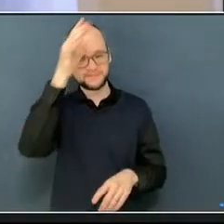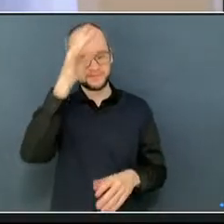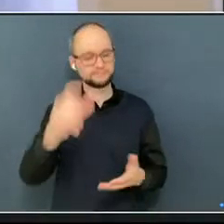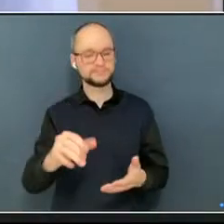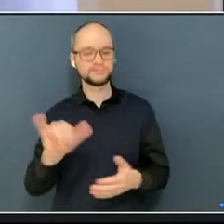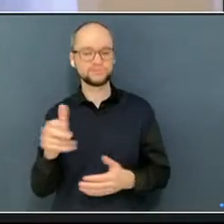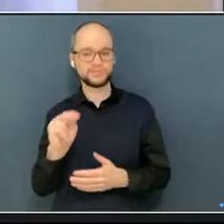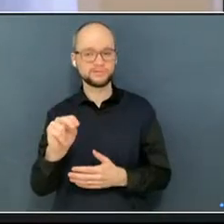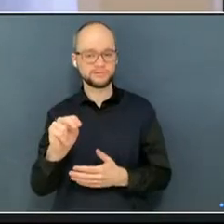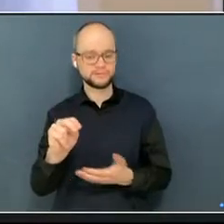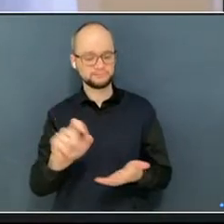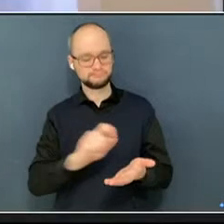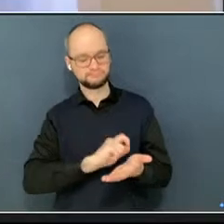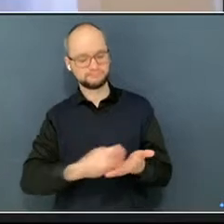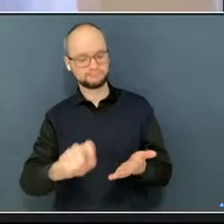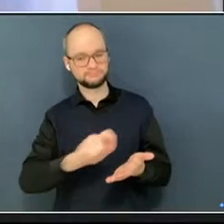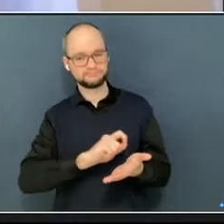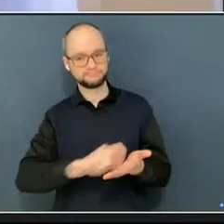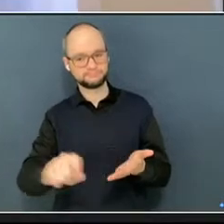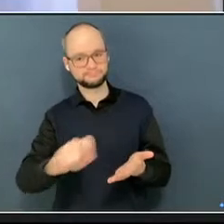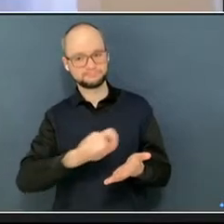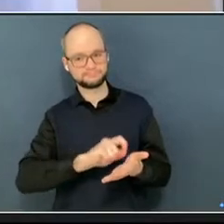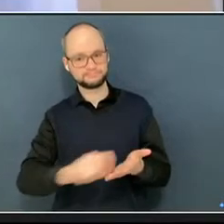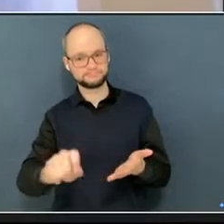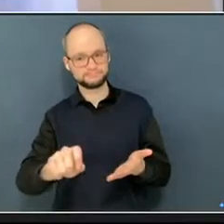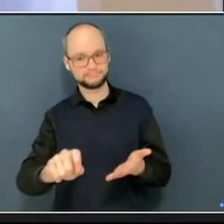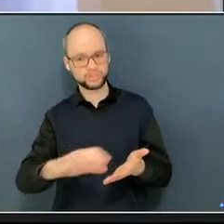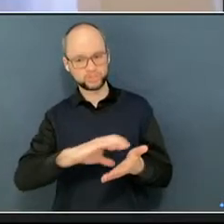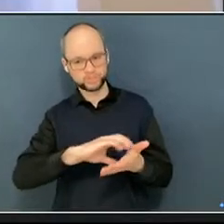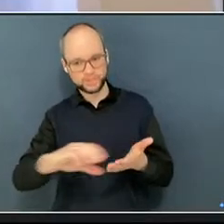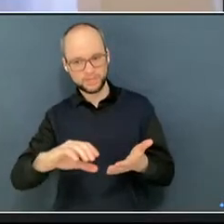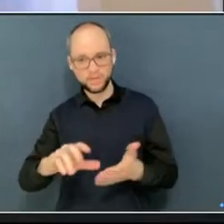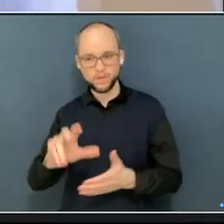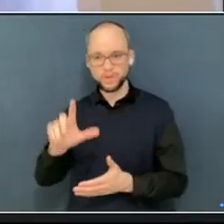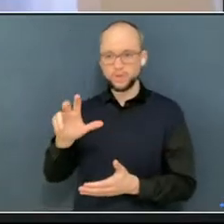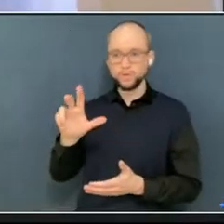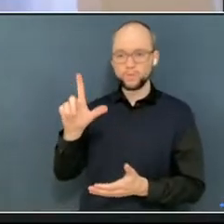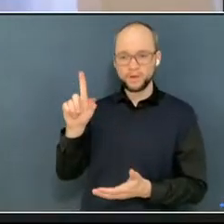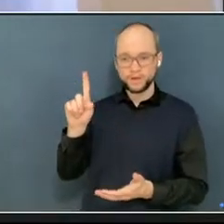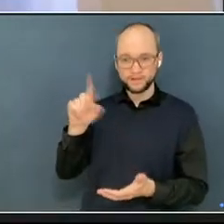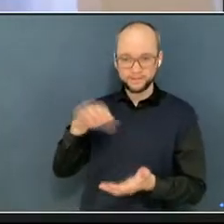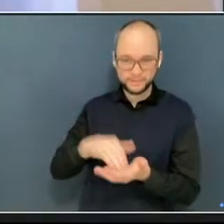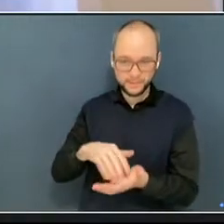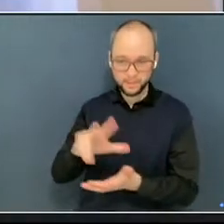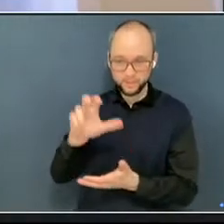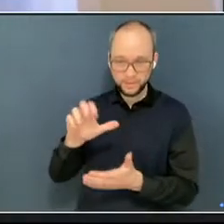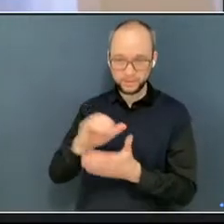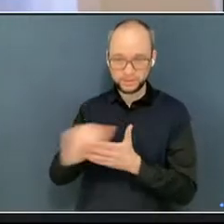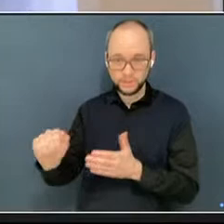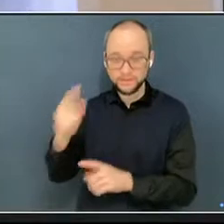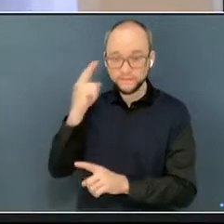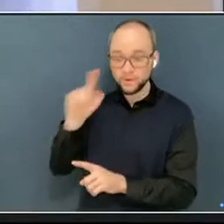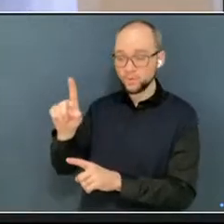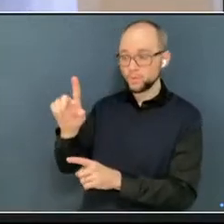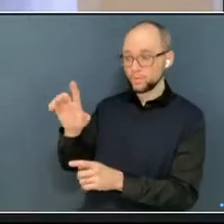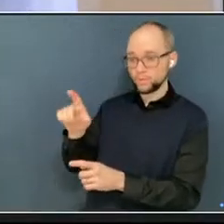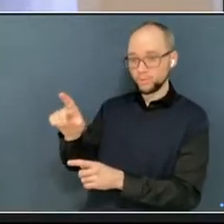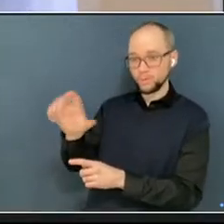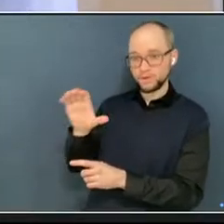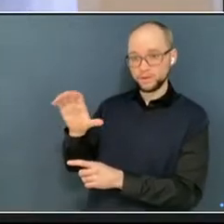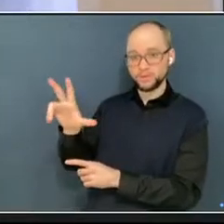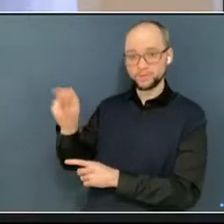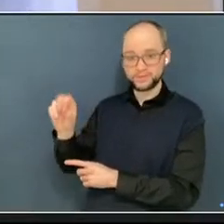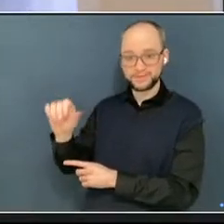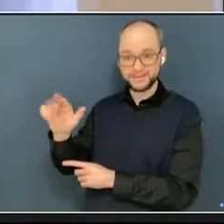$13,000 for 130 acres. I arrive in March through snow, sleet and storm with my dog,